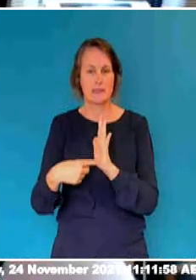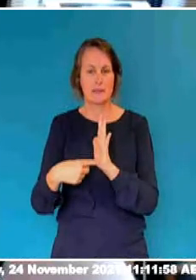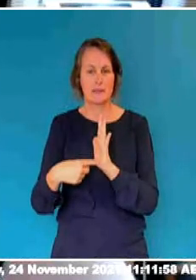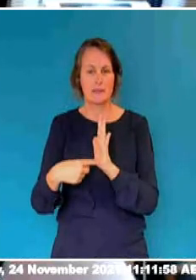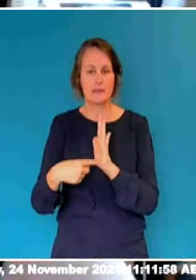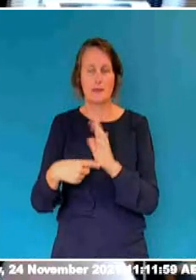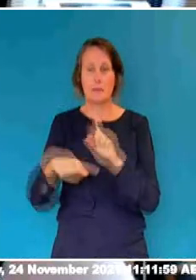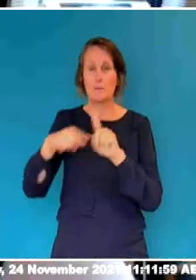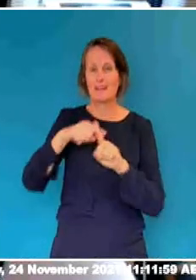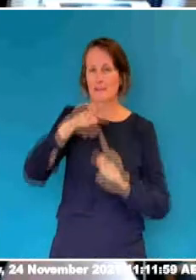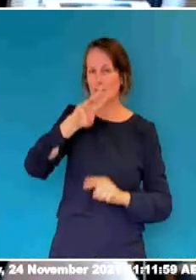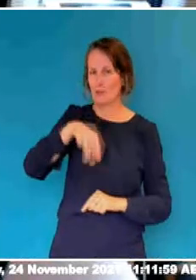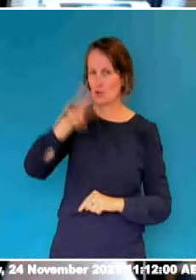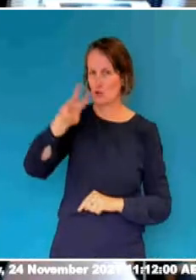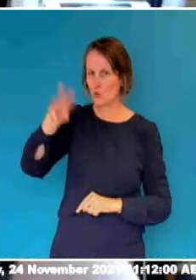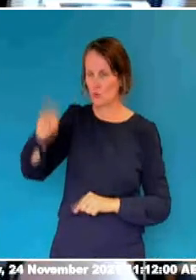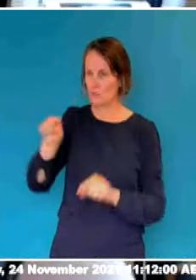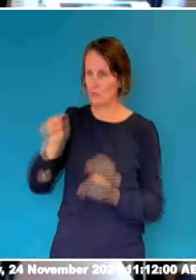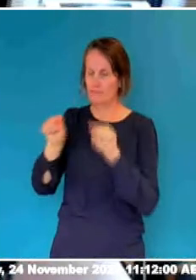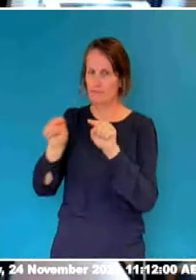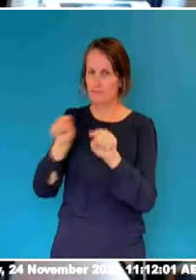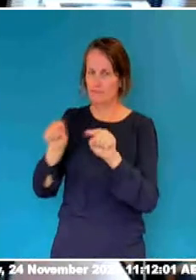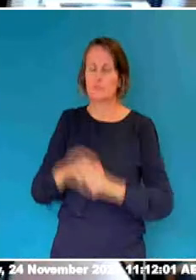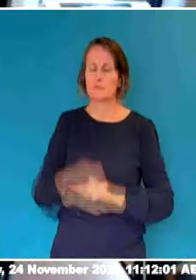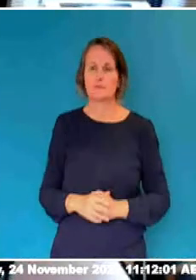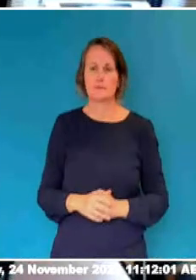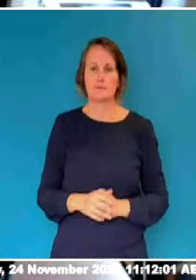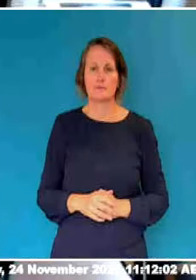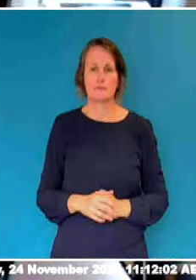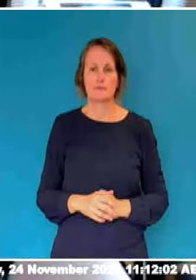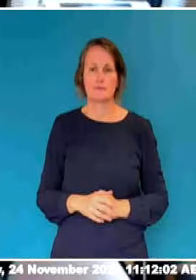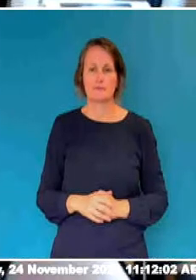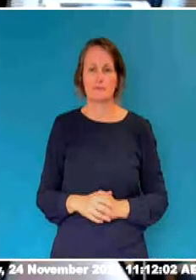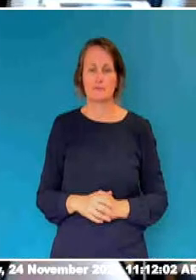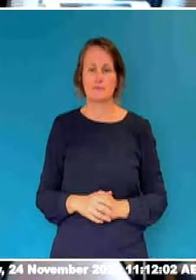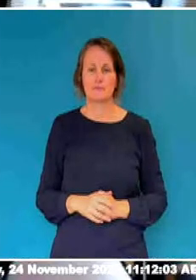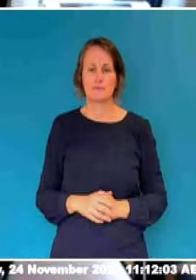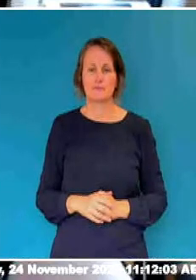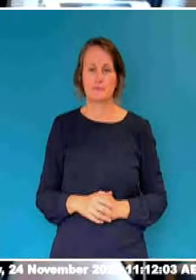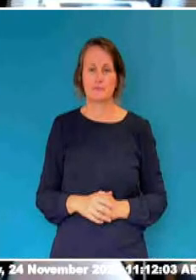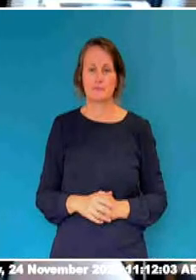Cawood about what sounds like a universalÂ in fact you used the word, Ms